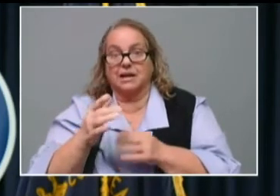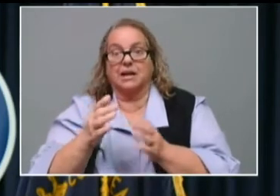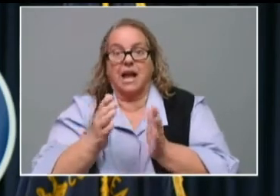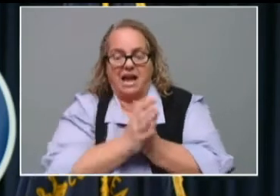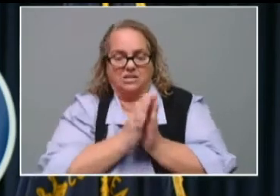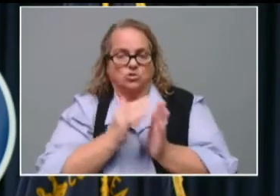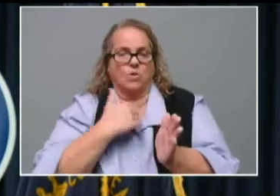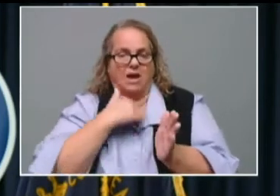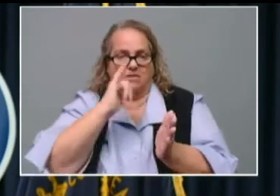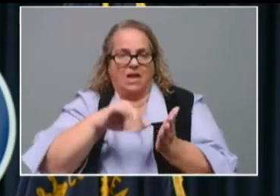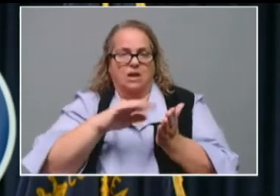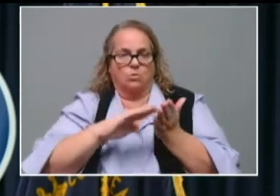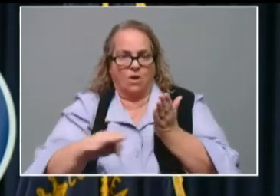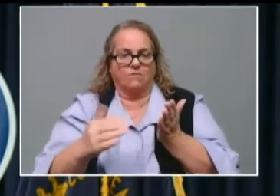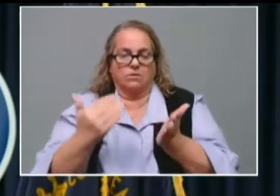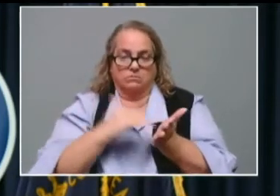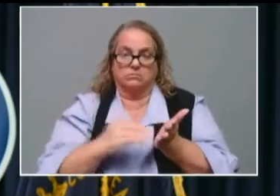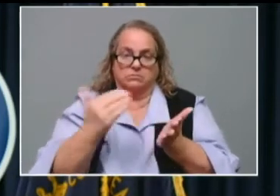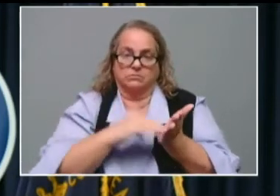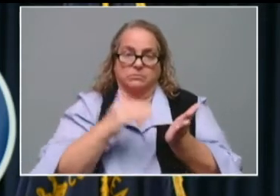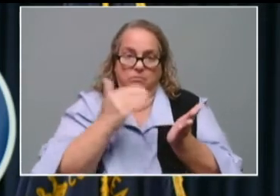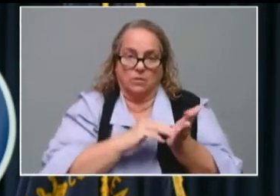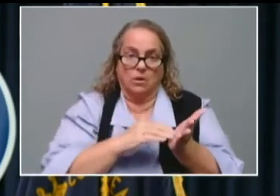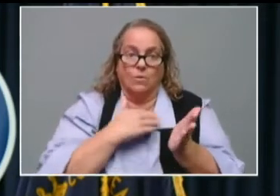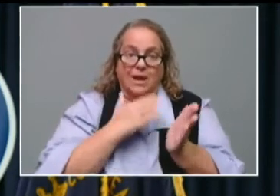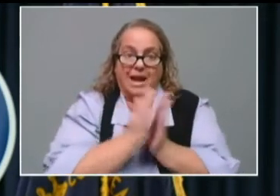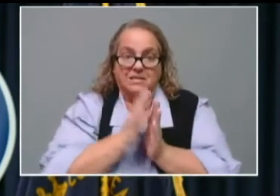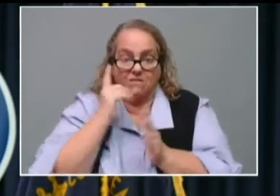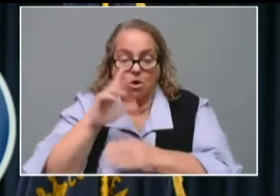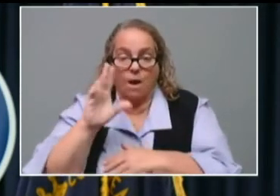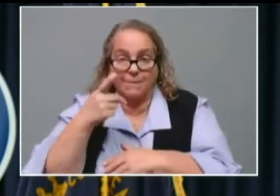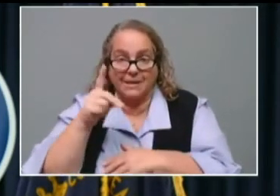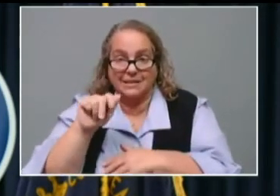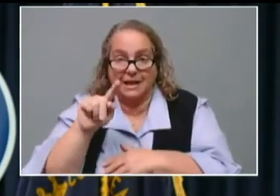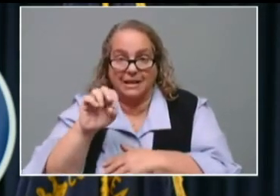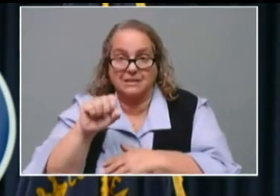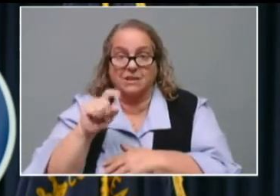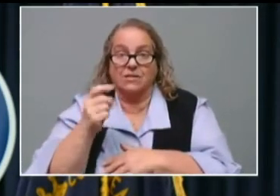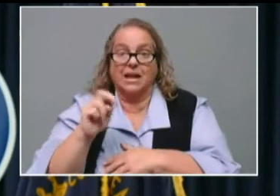We would ask for updates um and then ask what the recommendation is